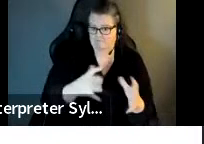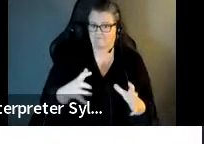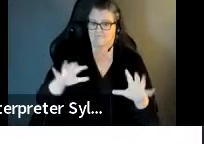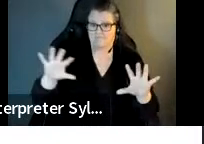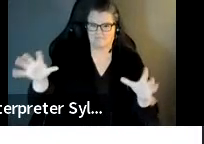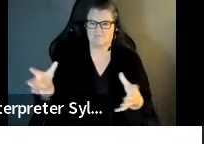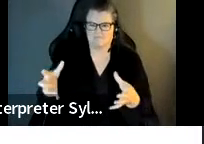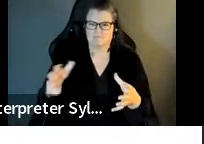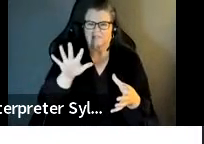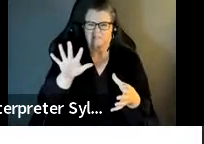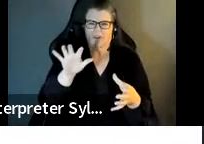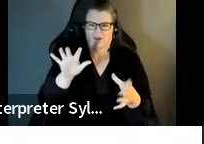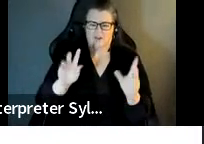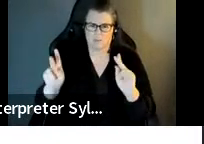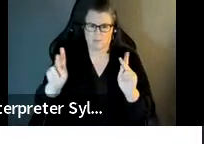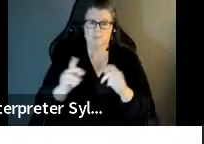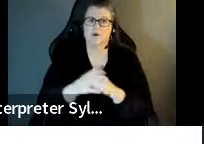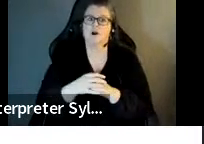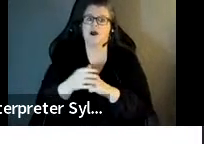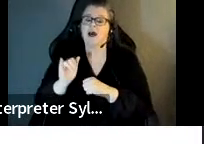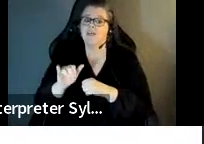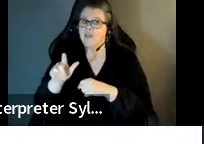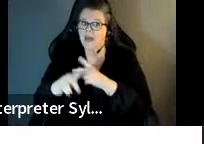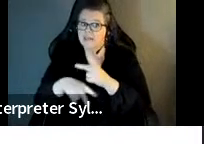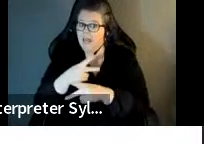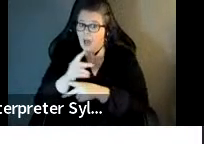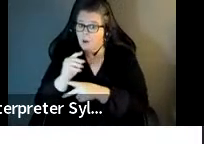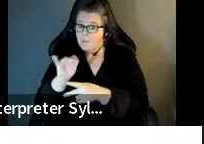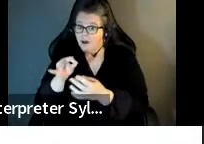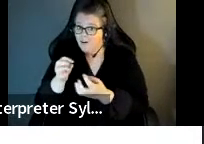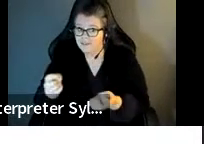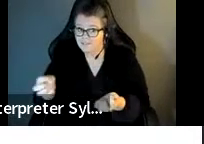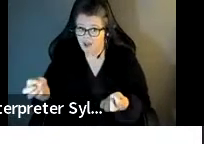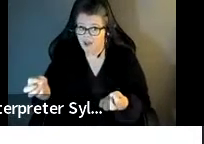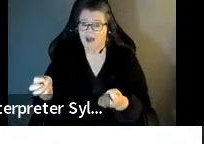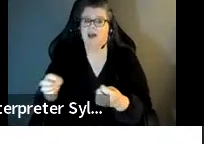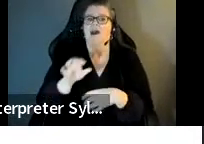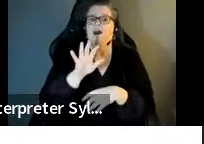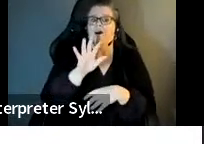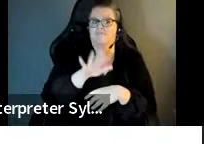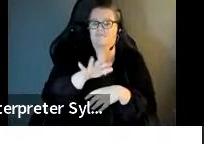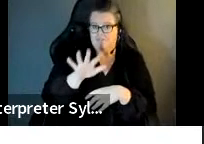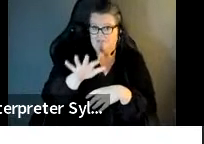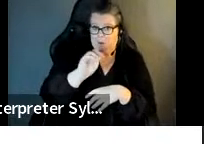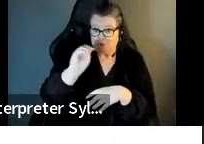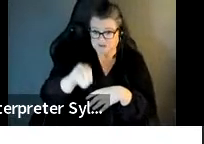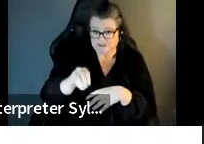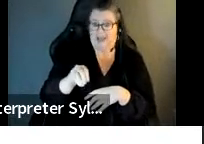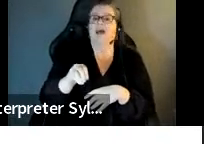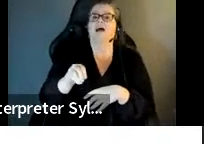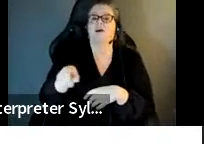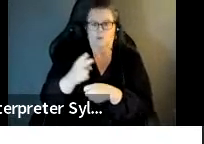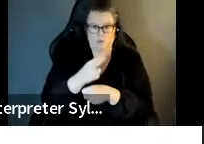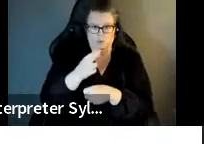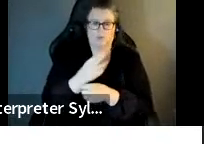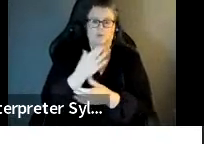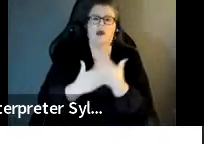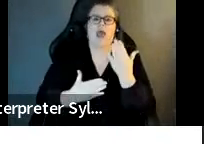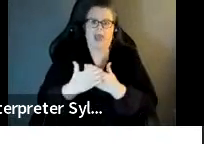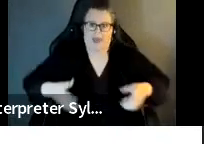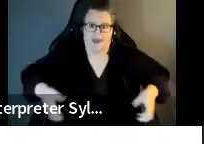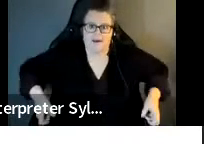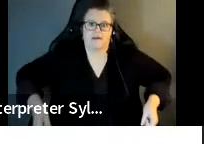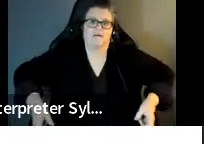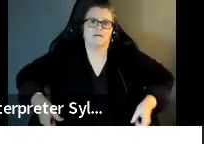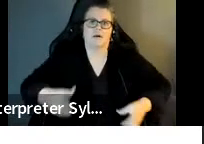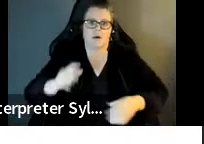In terms of device type, 55% of the participant used a manual wheelchair, 38% used a power